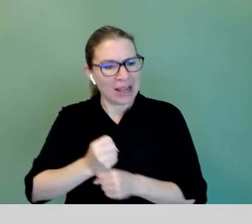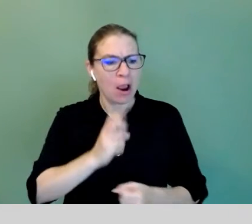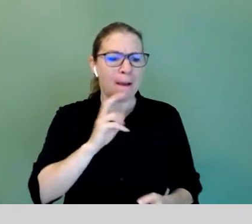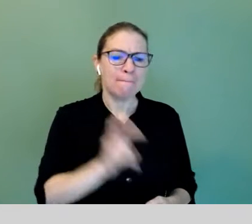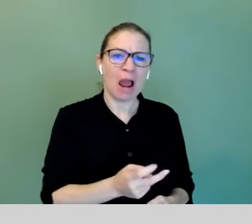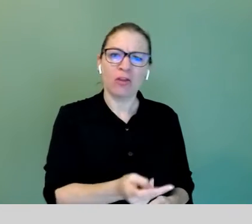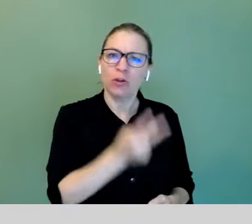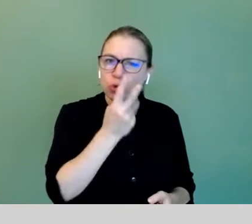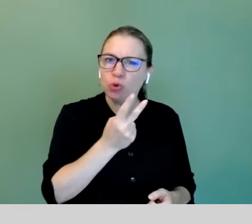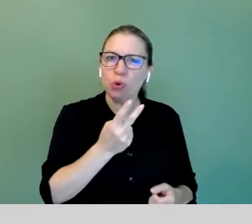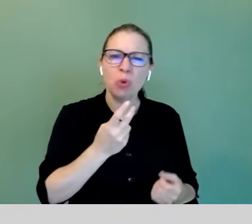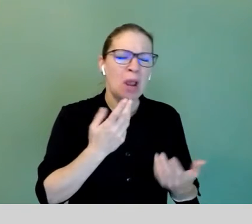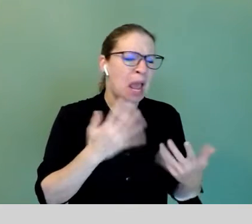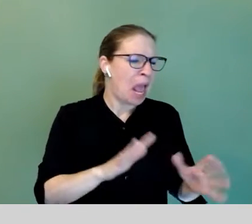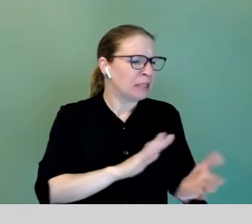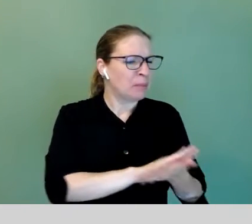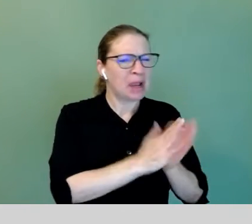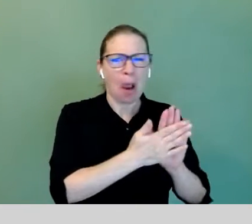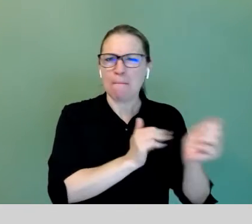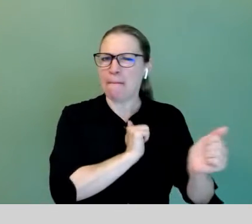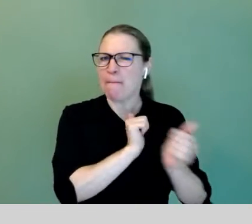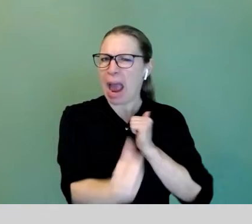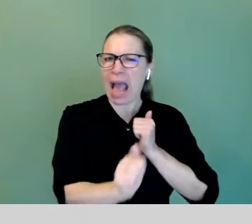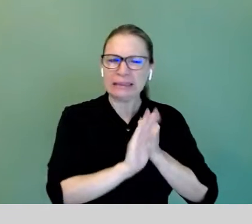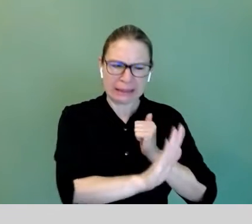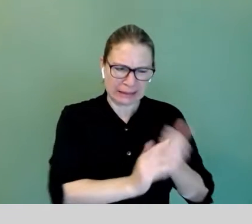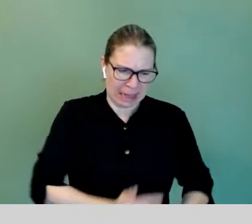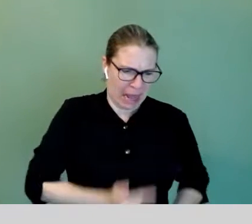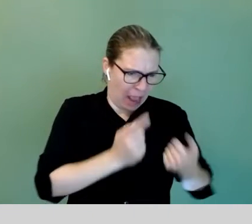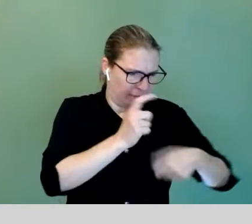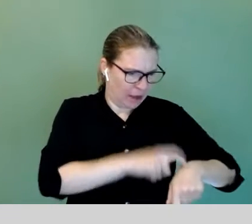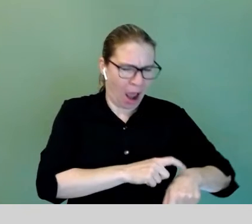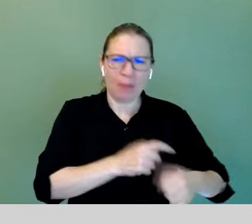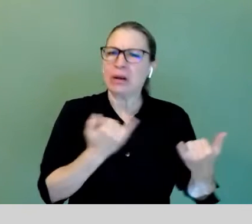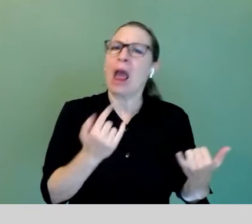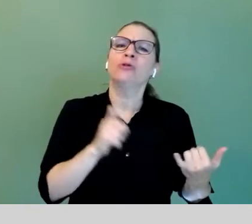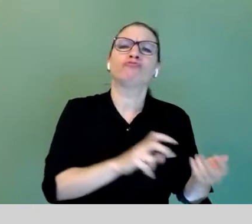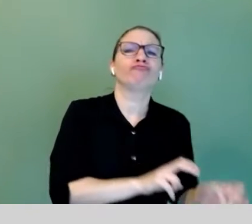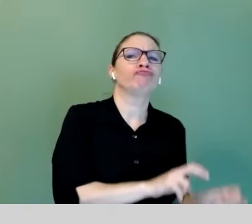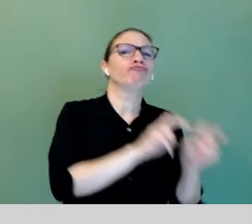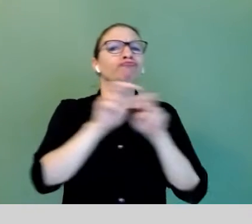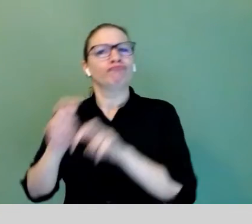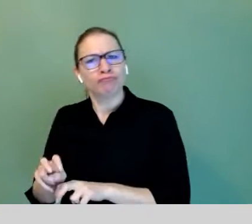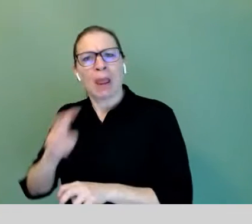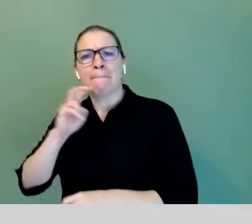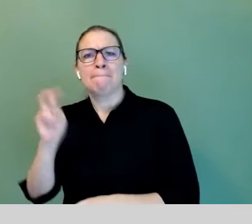that Python 2 has reached the end of its life, and now, everything should work already in Python 3,